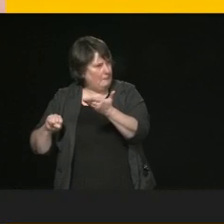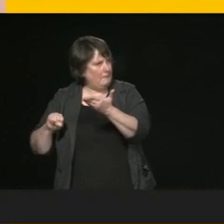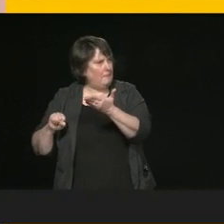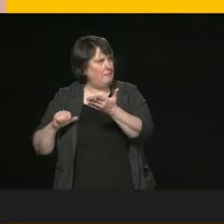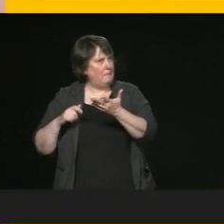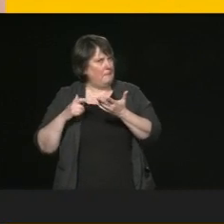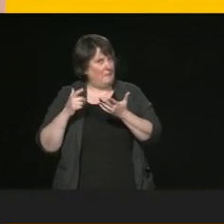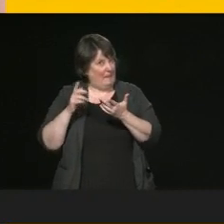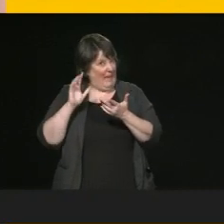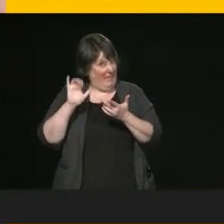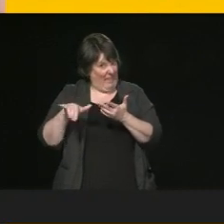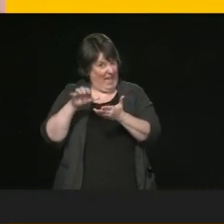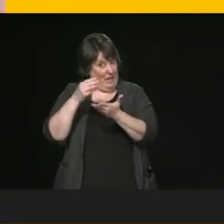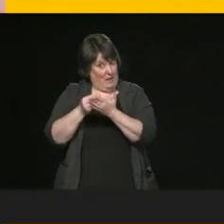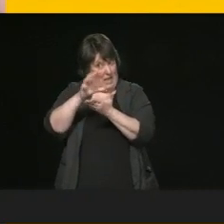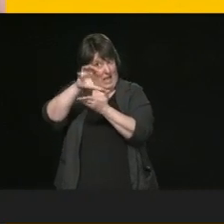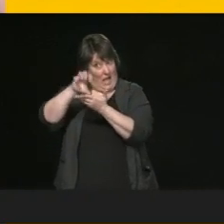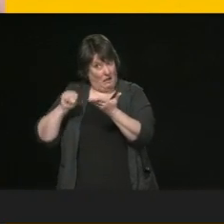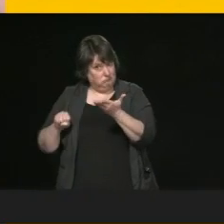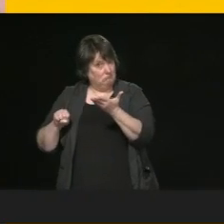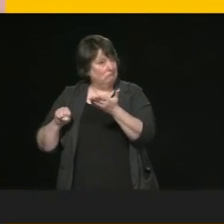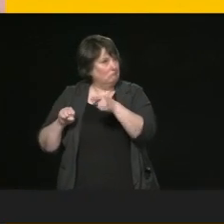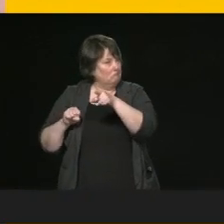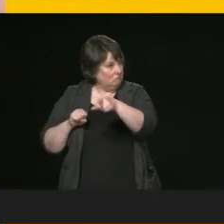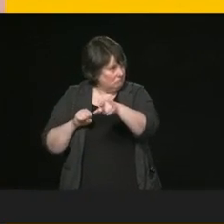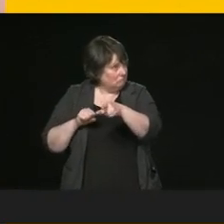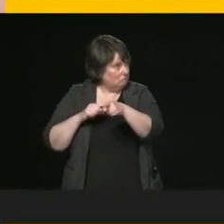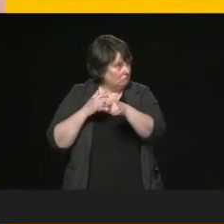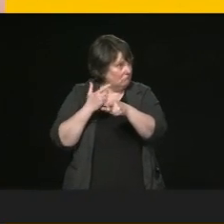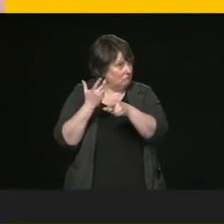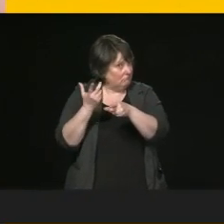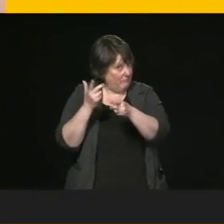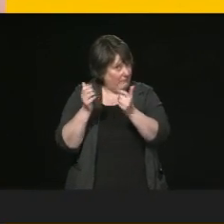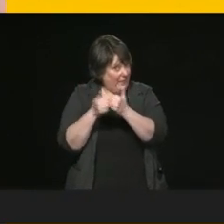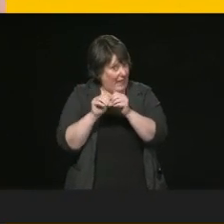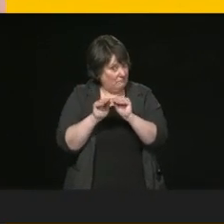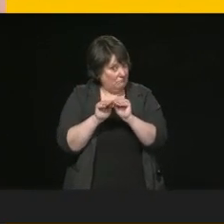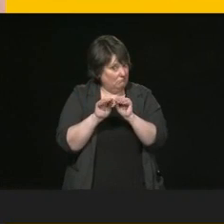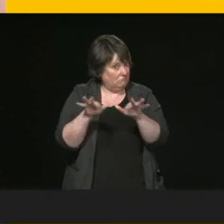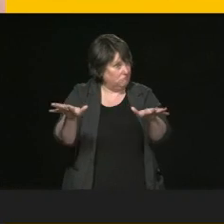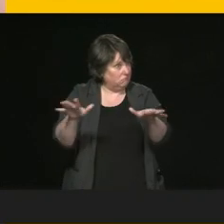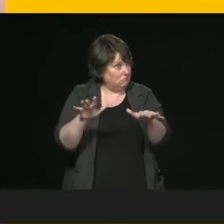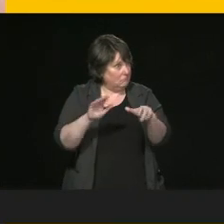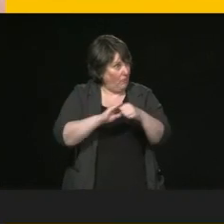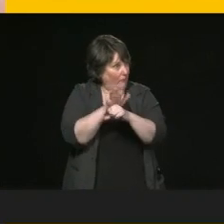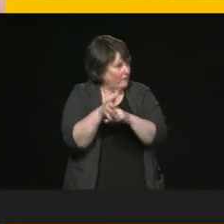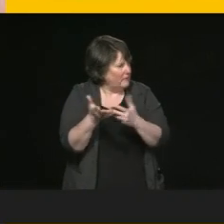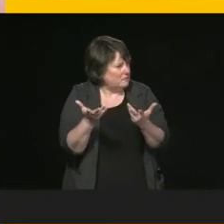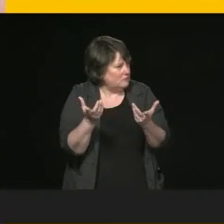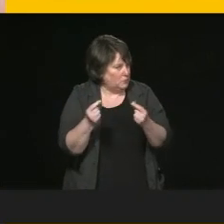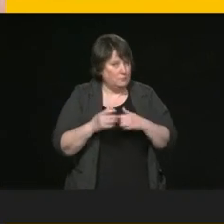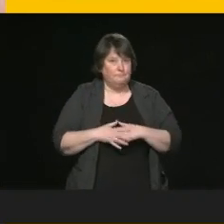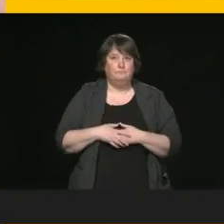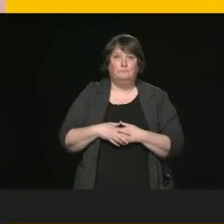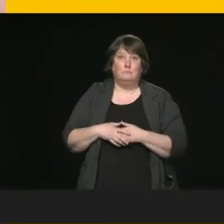HOW WILL THIS AFFECT THE FIGHT AGAINST COVID-19? Patty Hajdu (Minister of